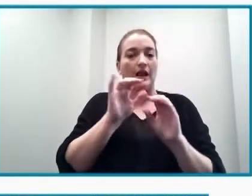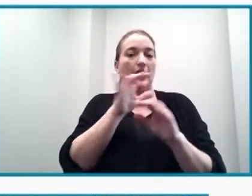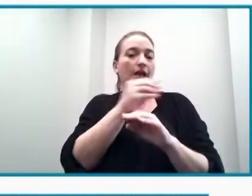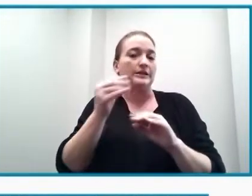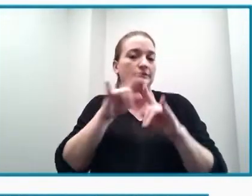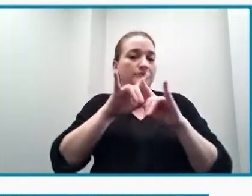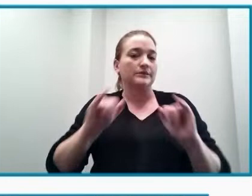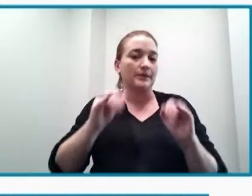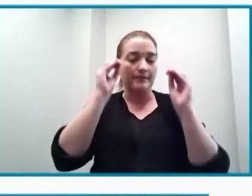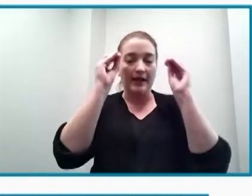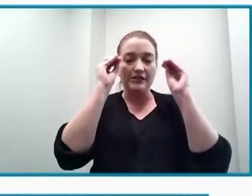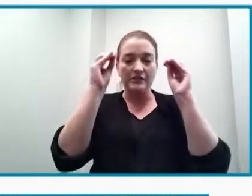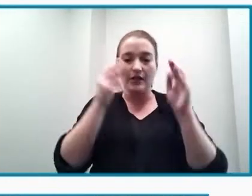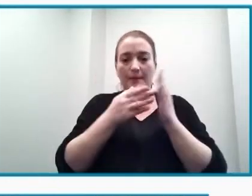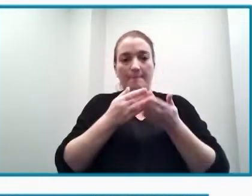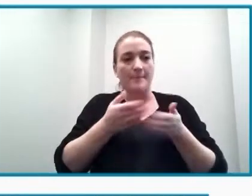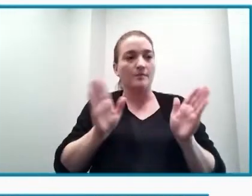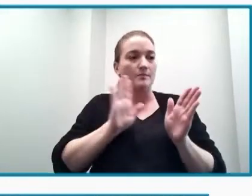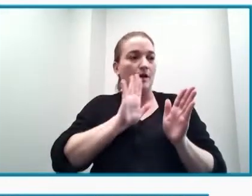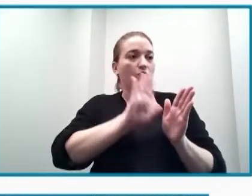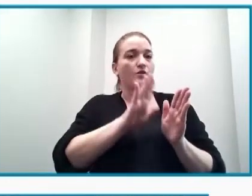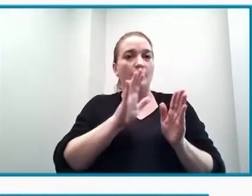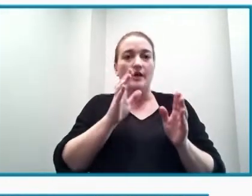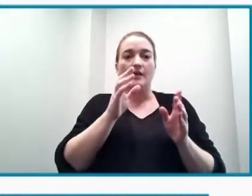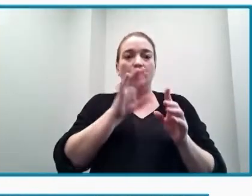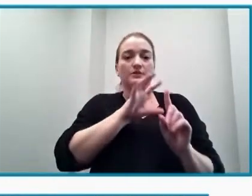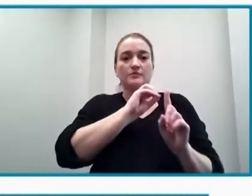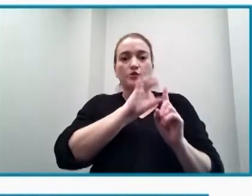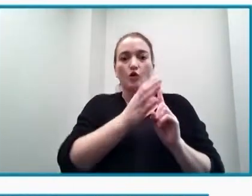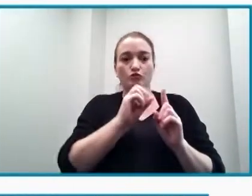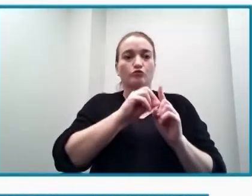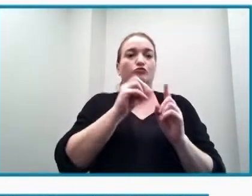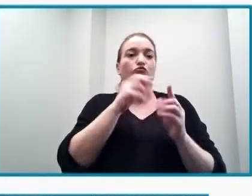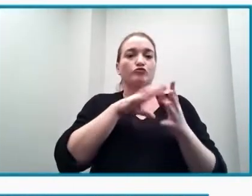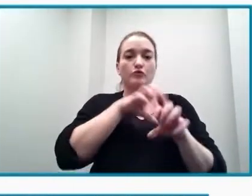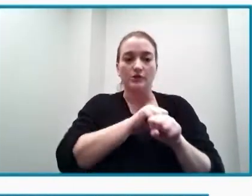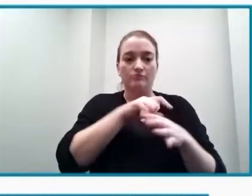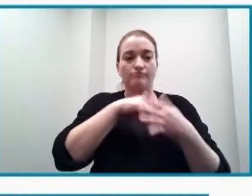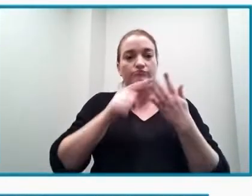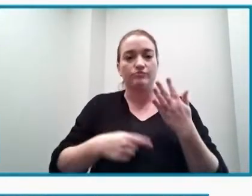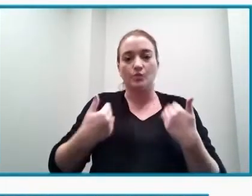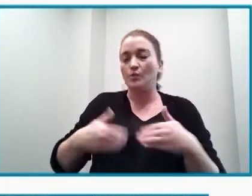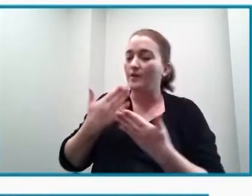thank you so much for joining today. I'm honored to be here. Thank you. Thank you.